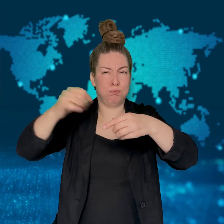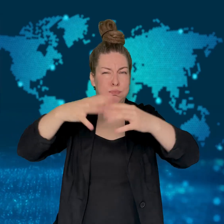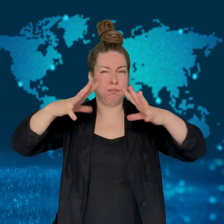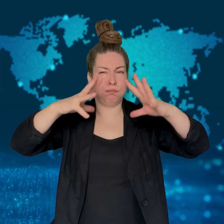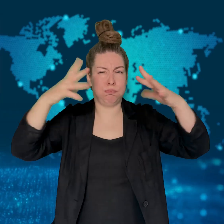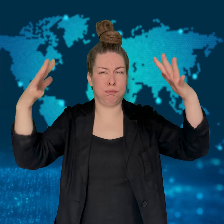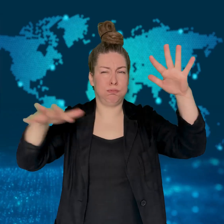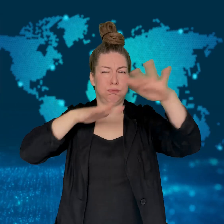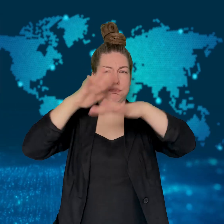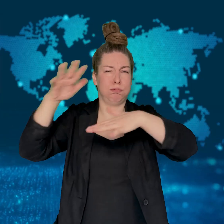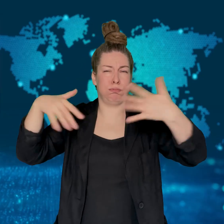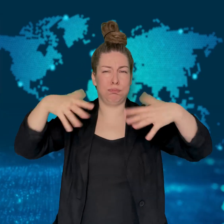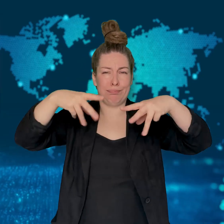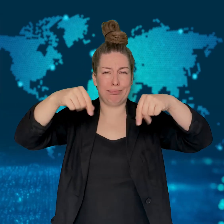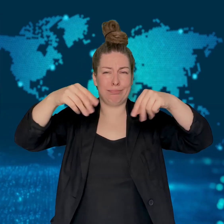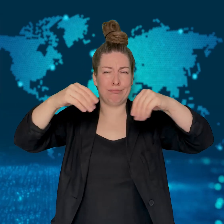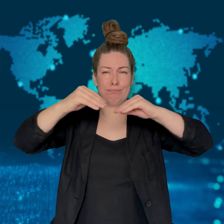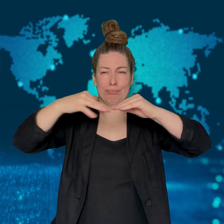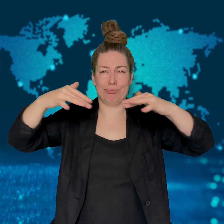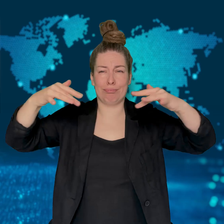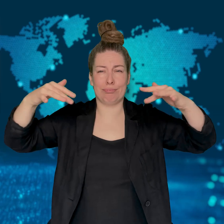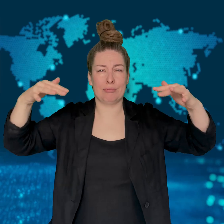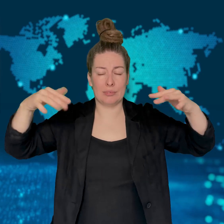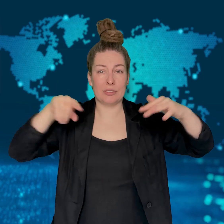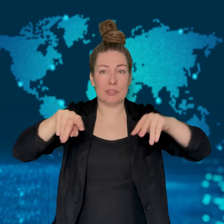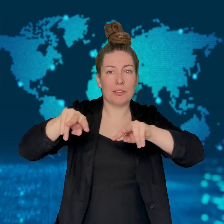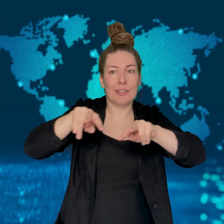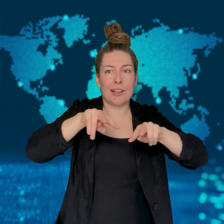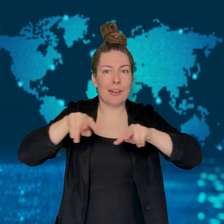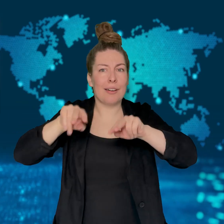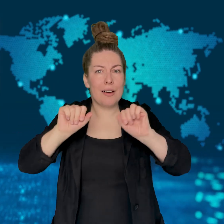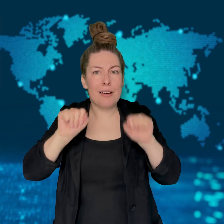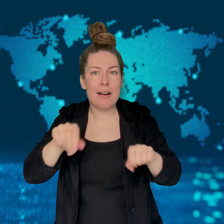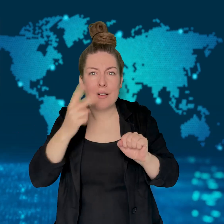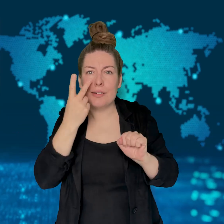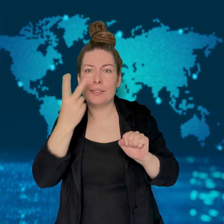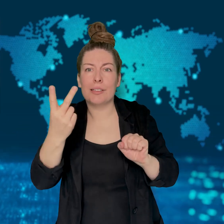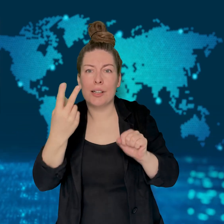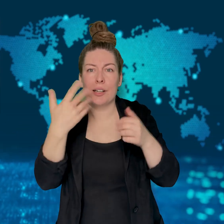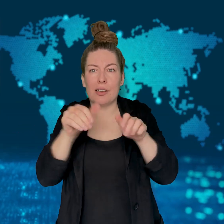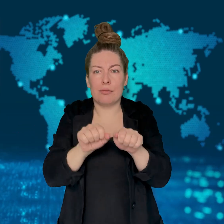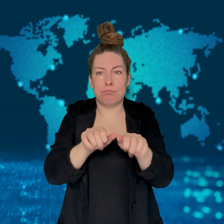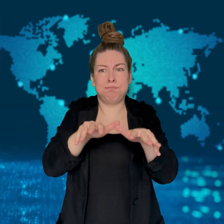It erupted at least five times since the night before,